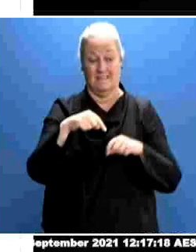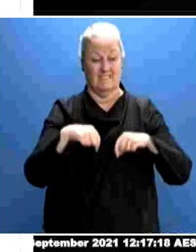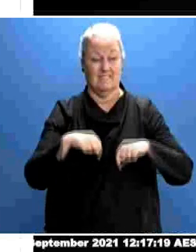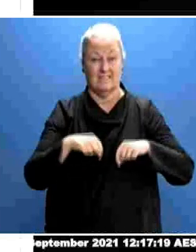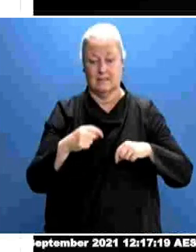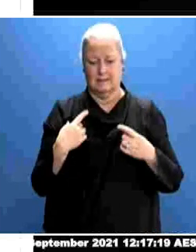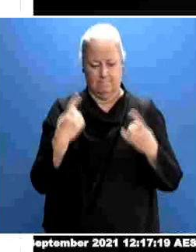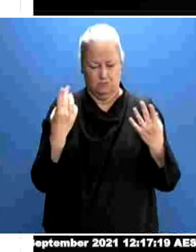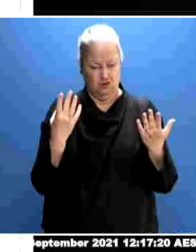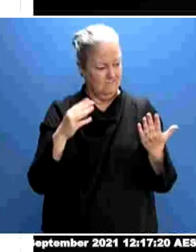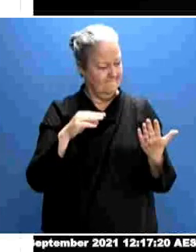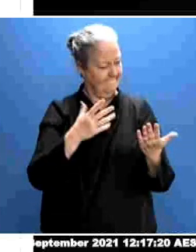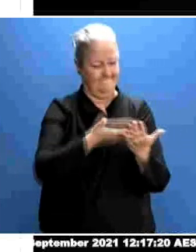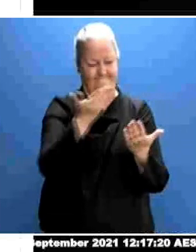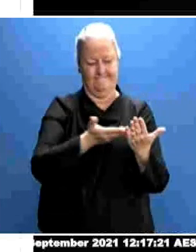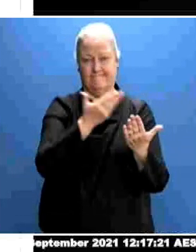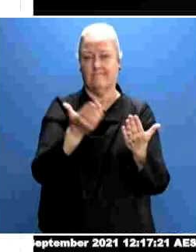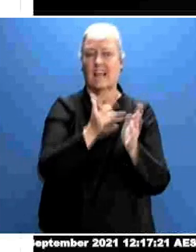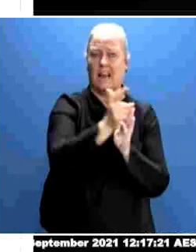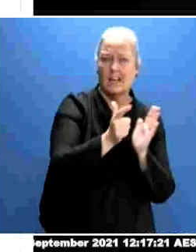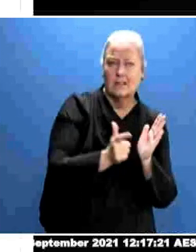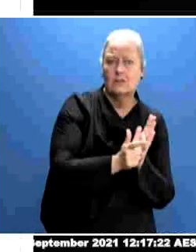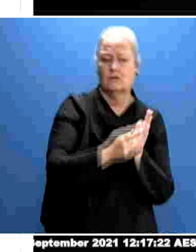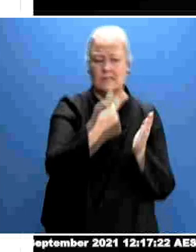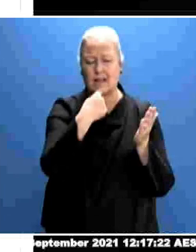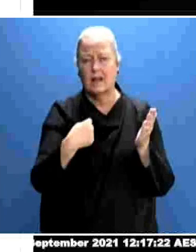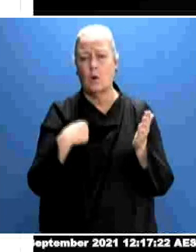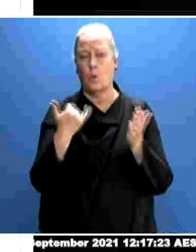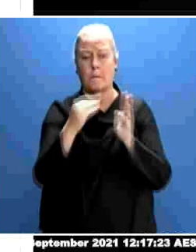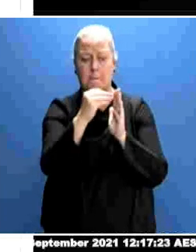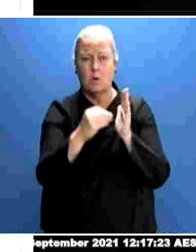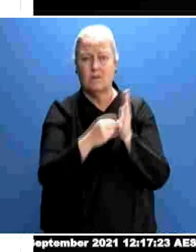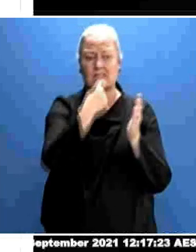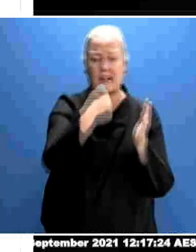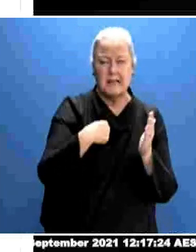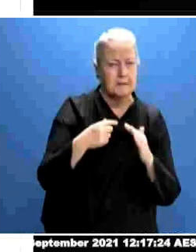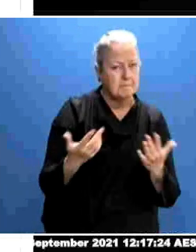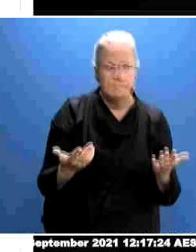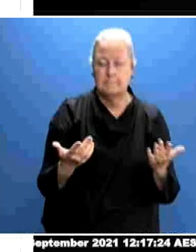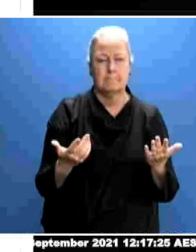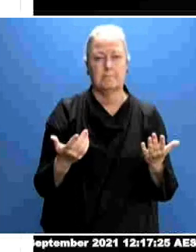in legislation, the policy suggesting the starting point of a minimum of three months.